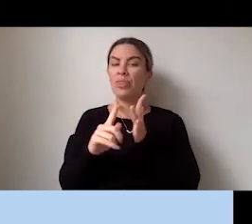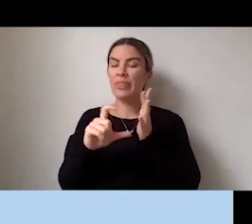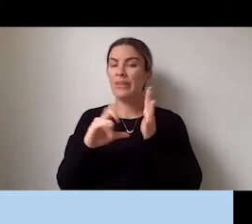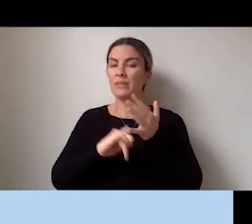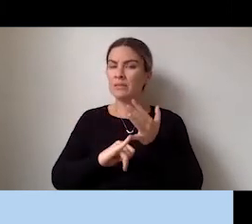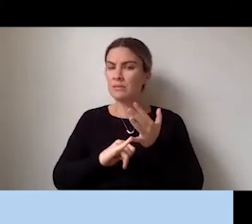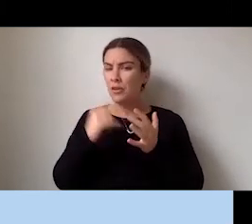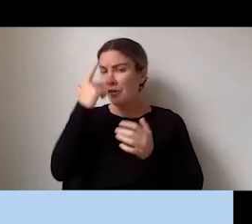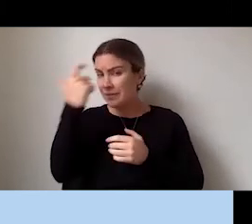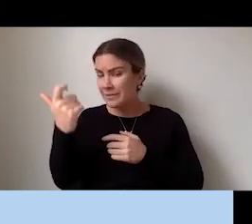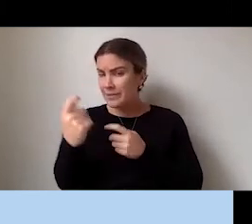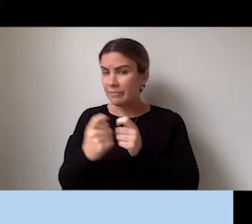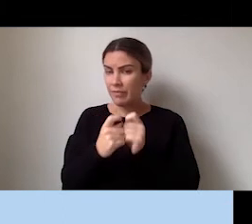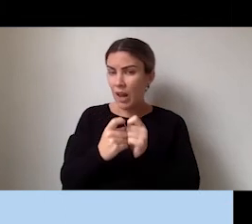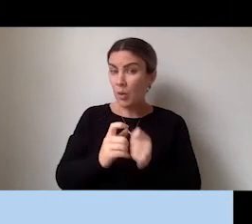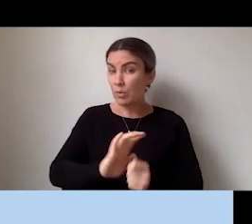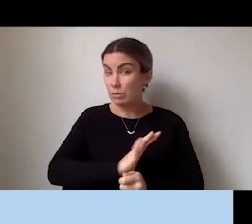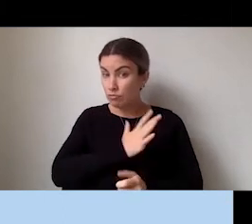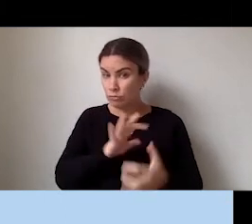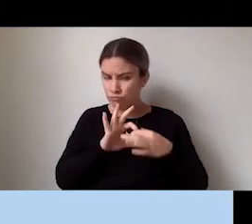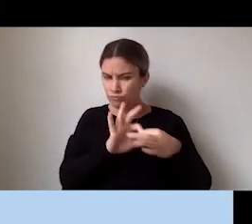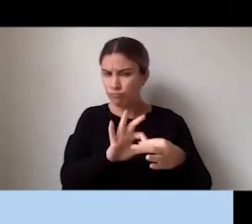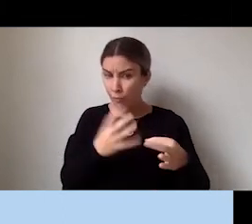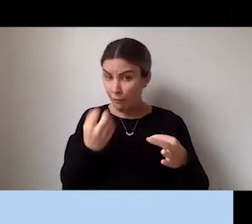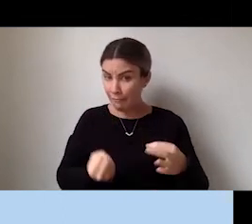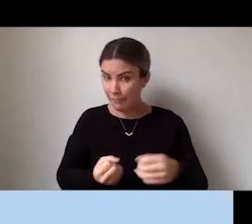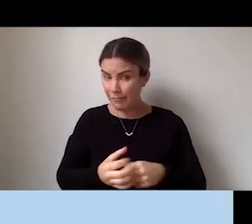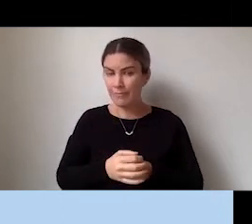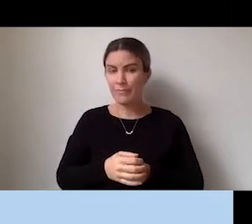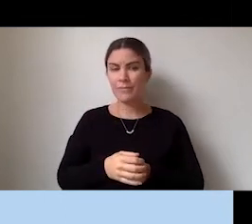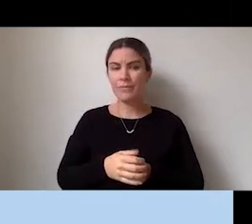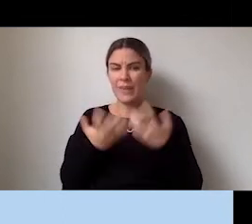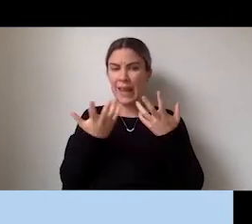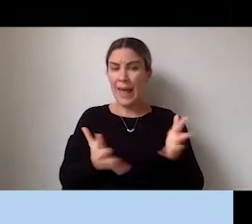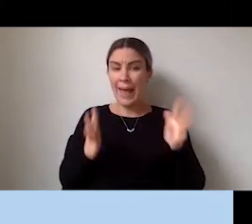engage members of the team with whom you have no physical or spoken contact?"